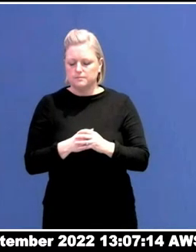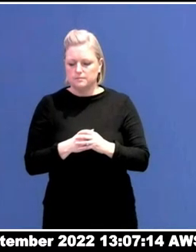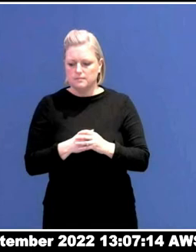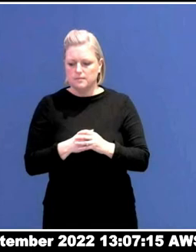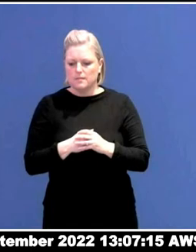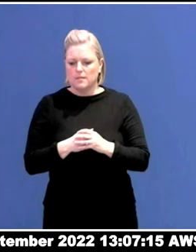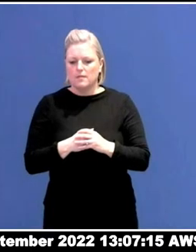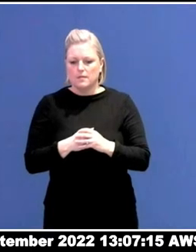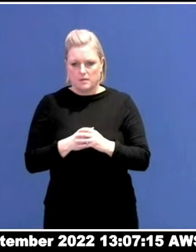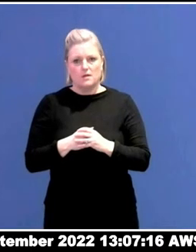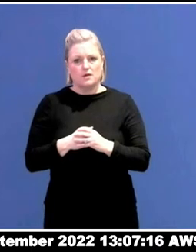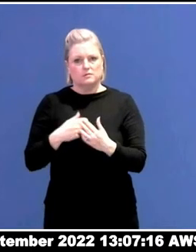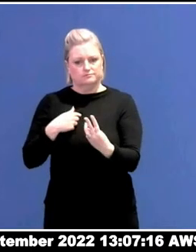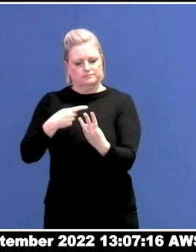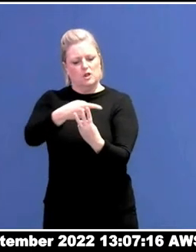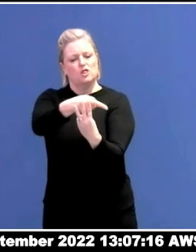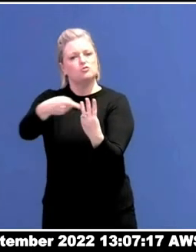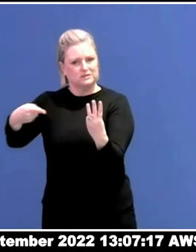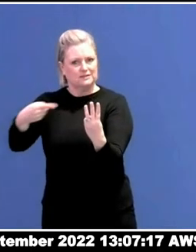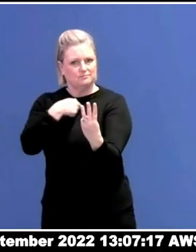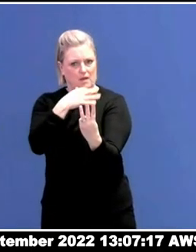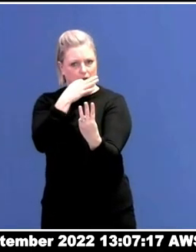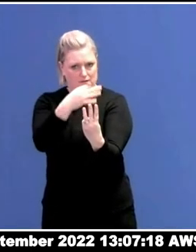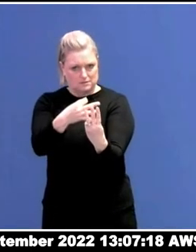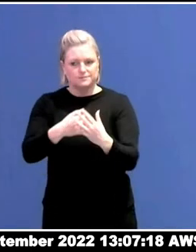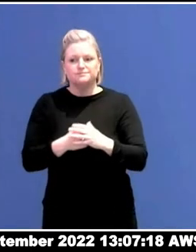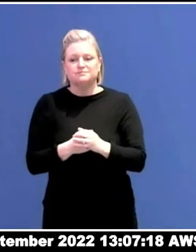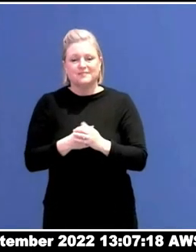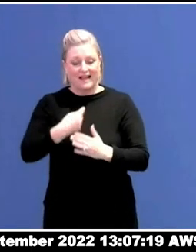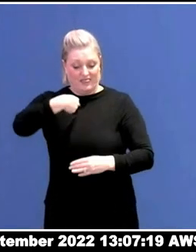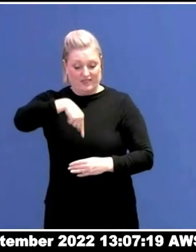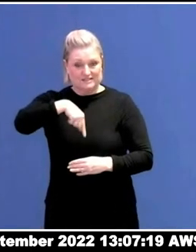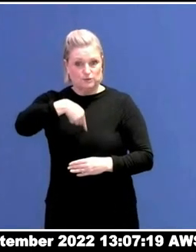Members of the panel, this Royal Commission has heard this week and has received in